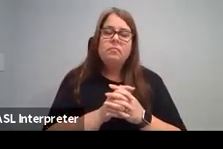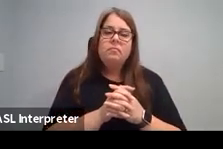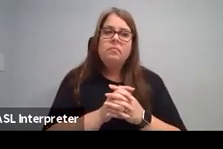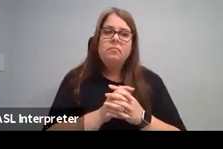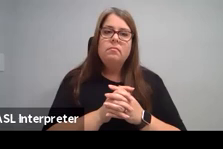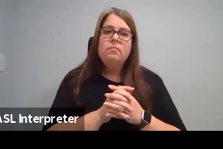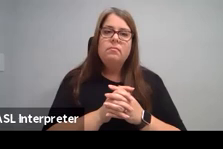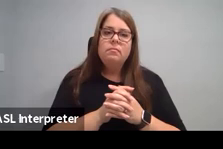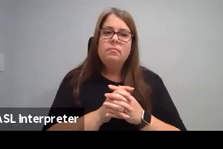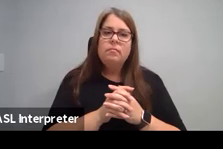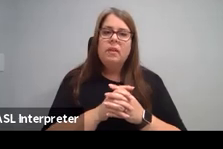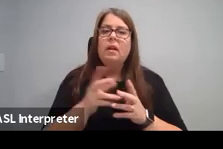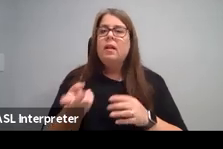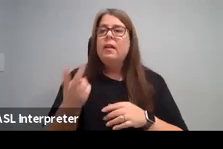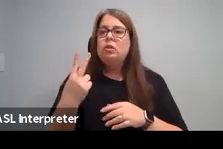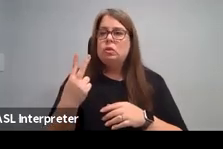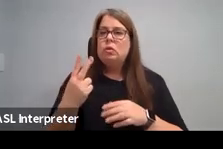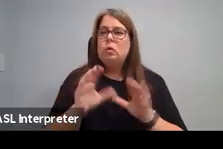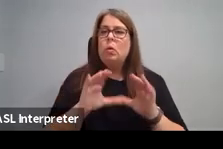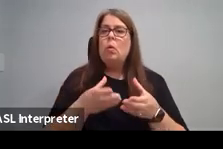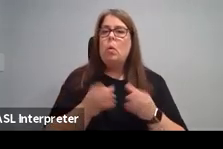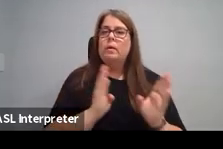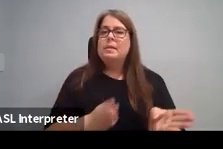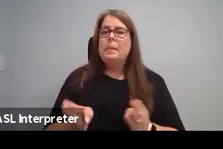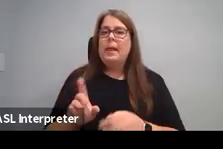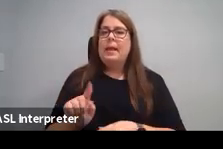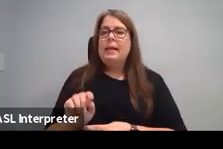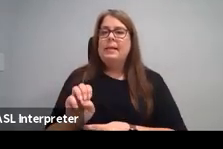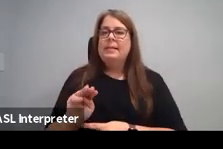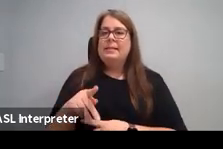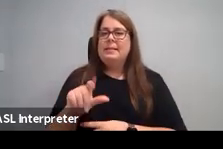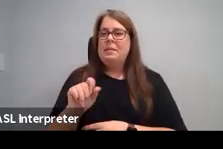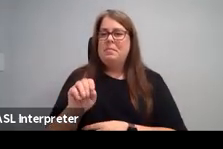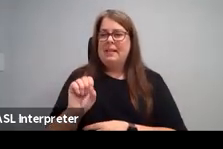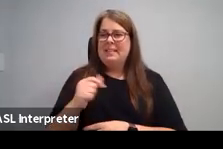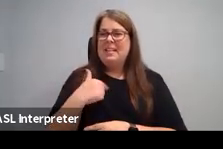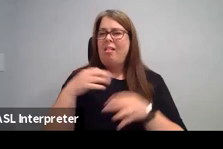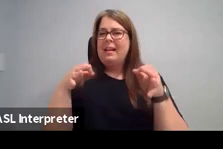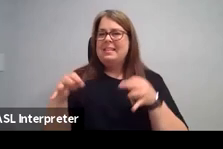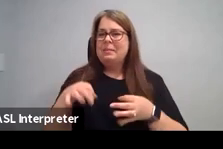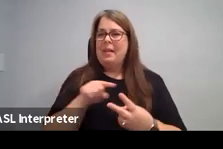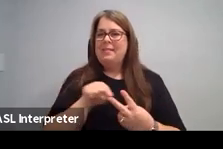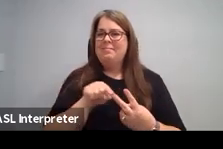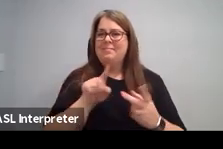Allison Frenzel : There's two course planning templates and I'll kind of discuss the difference. So, Sandra. You just asked her, where we get them jewel just pop the link